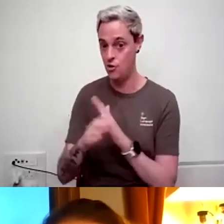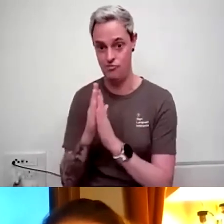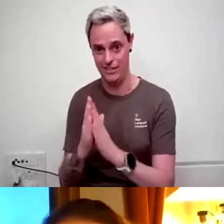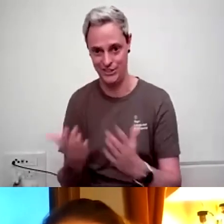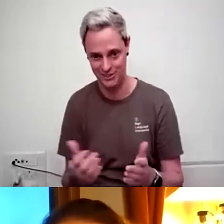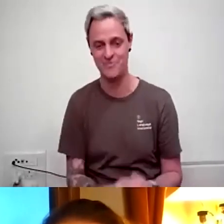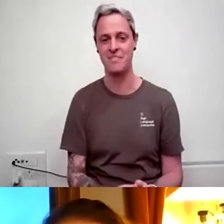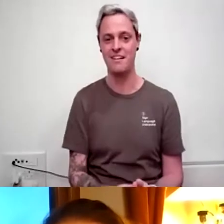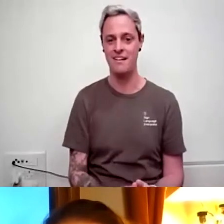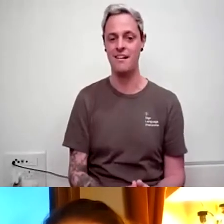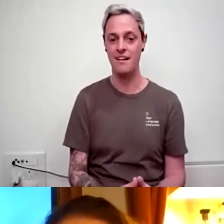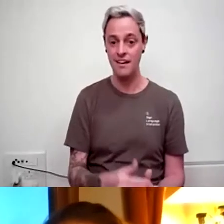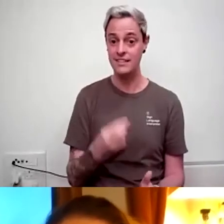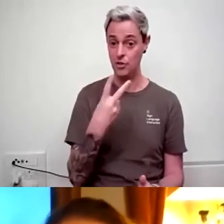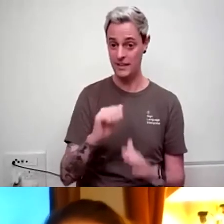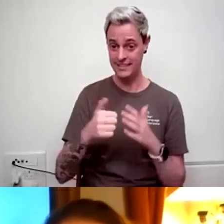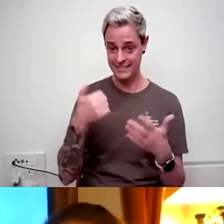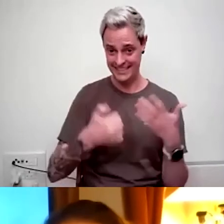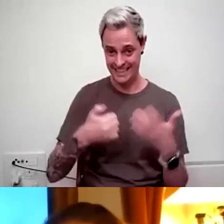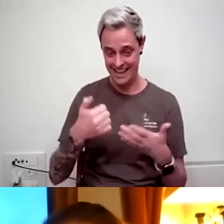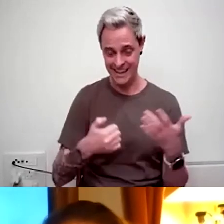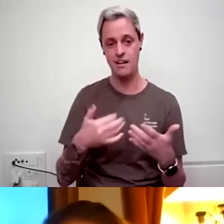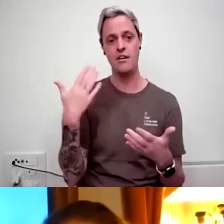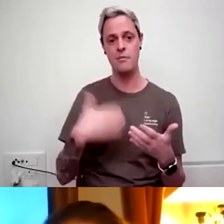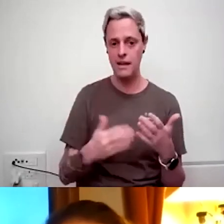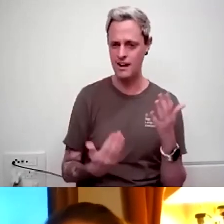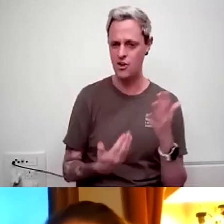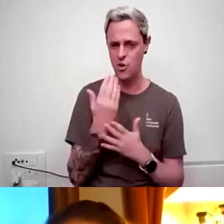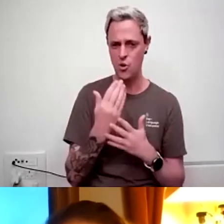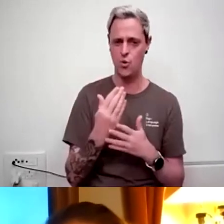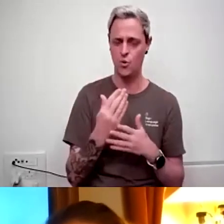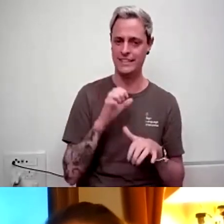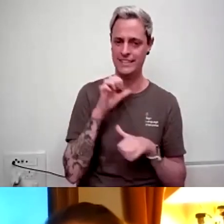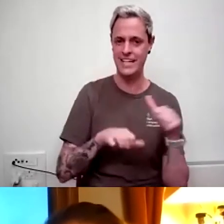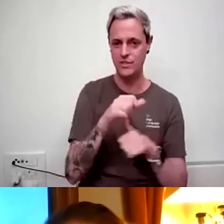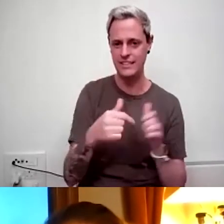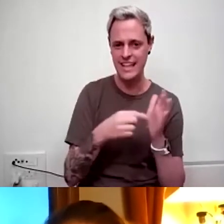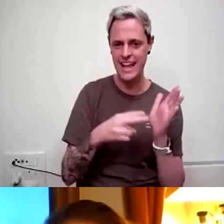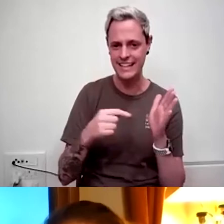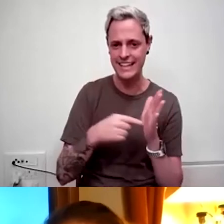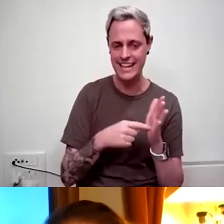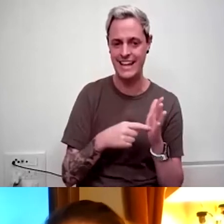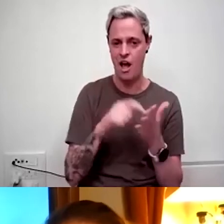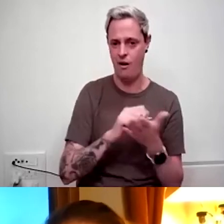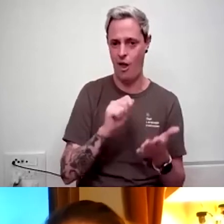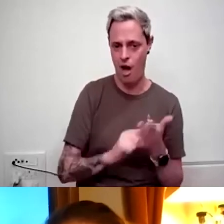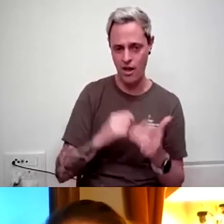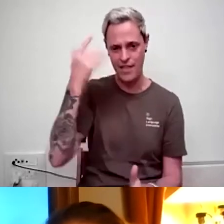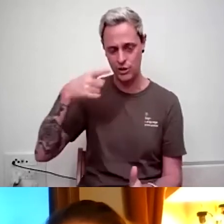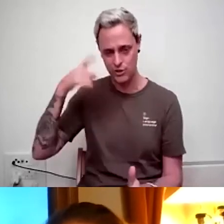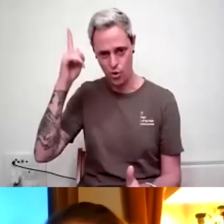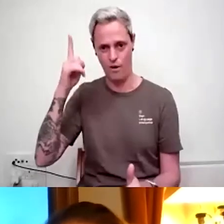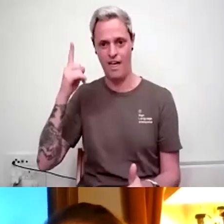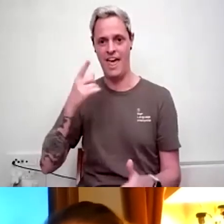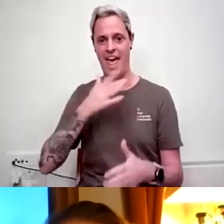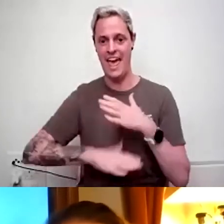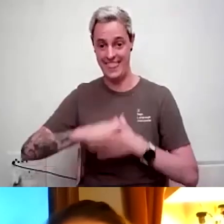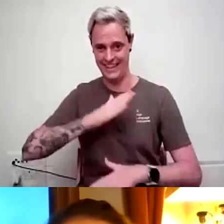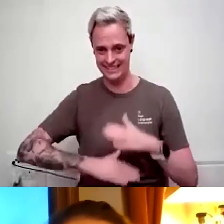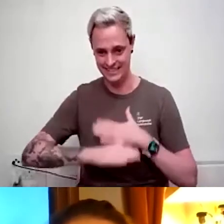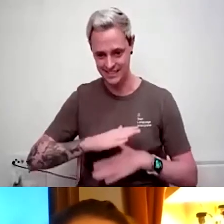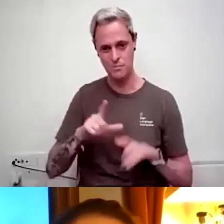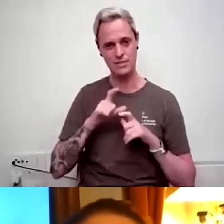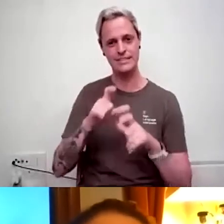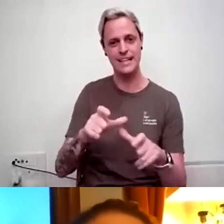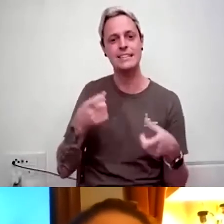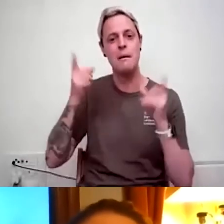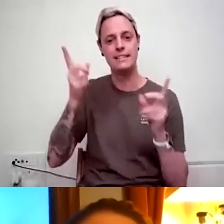In 2016, he founded the academic monograph series T&T Clark 'Enquiries in Theological Ethics' of which he remains a managing editor.